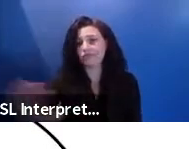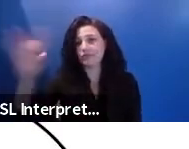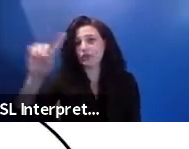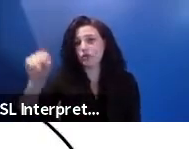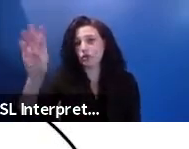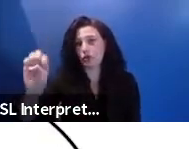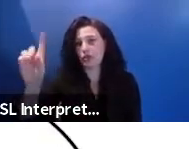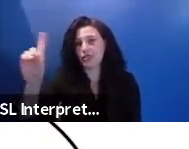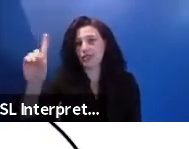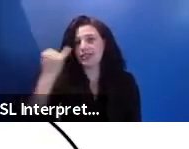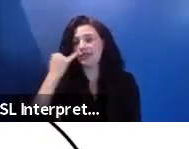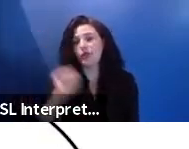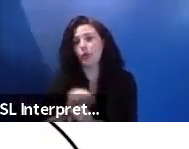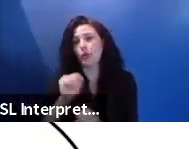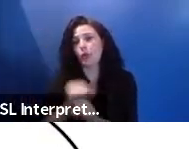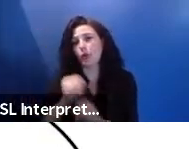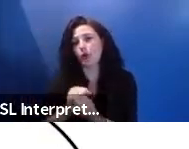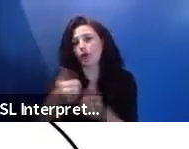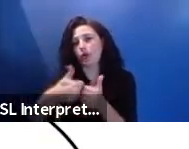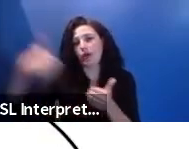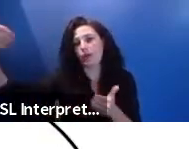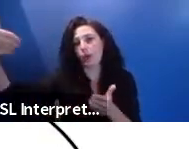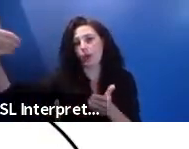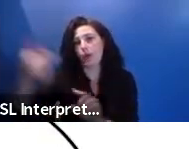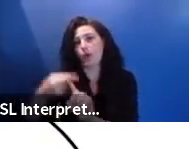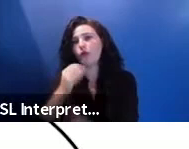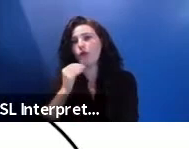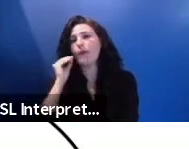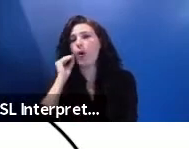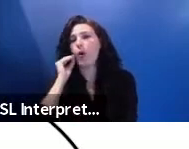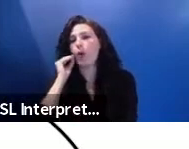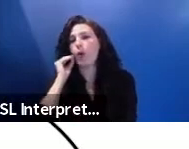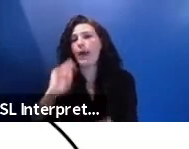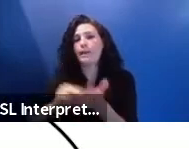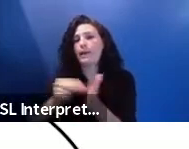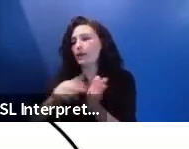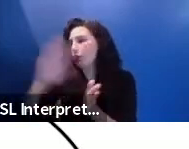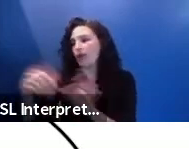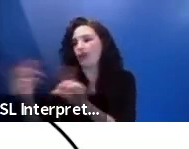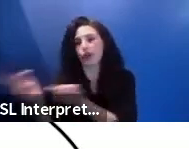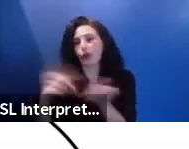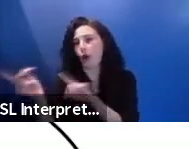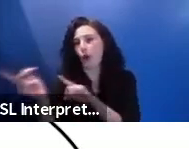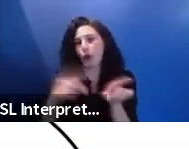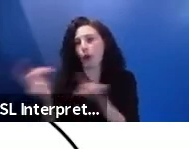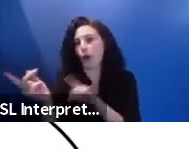So that would be people who work at home, for example, and don't ever come to the set or to a production office or work on an online environment.